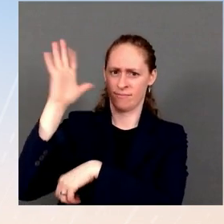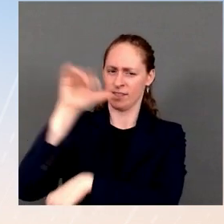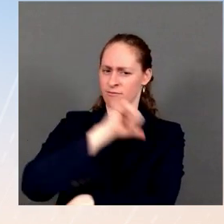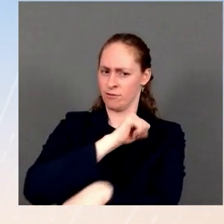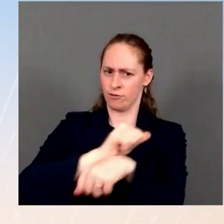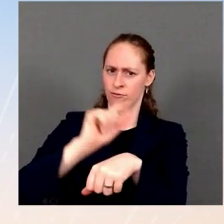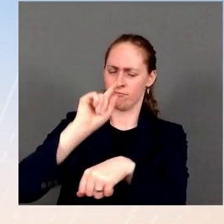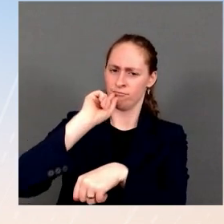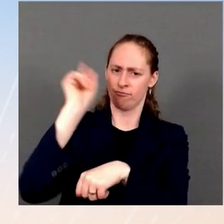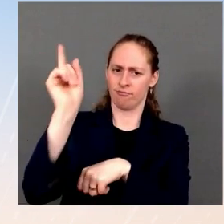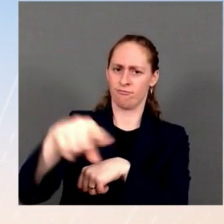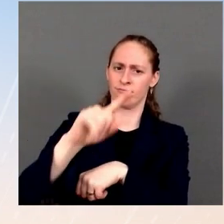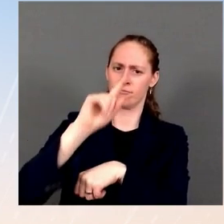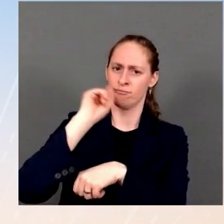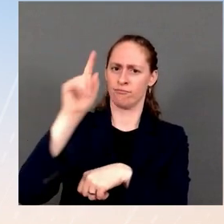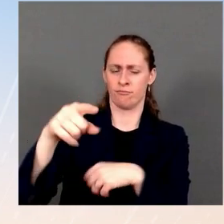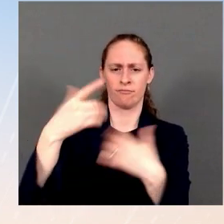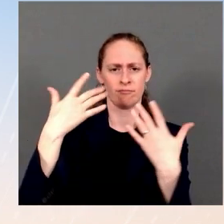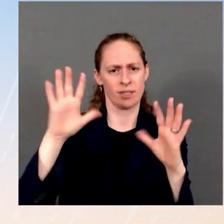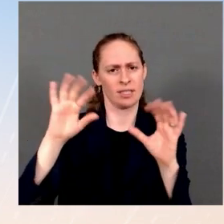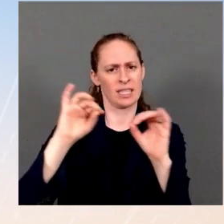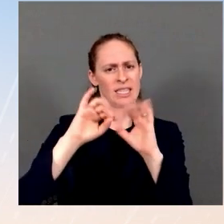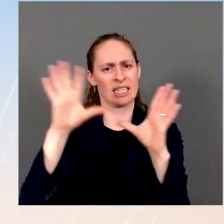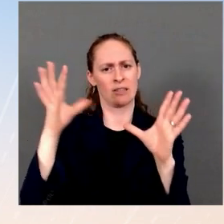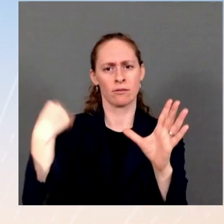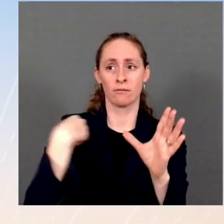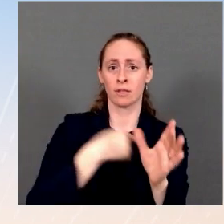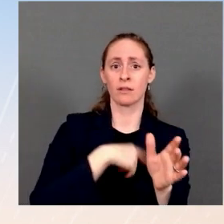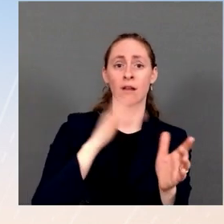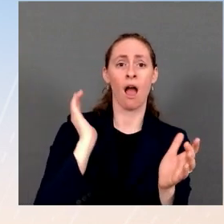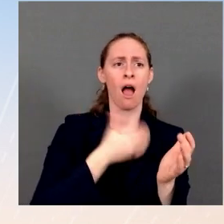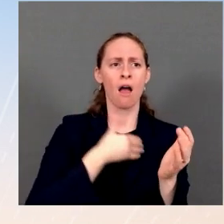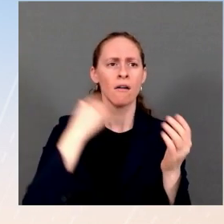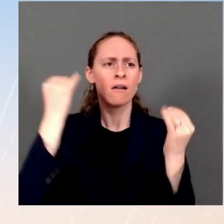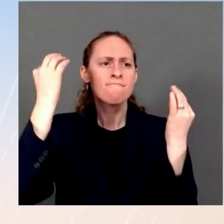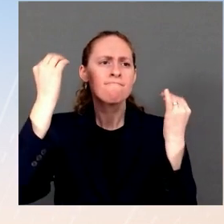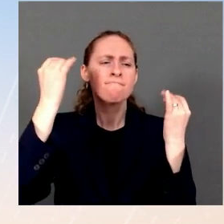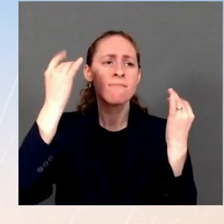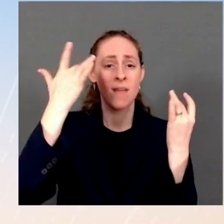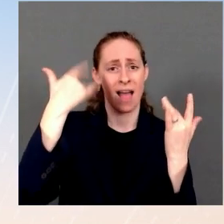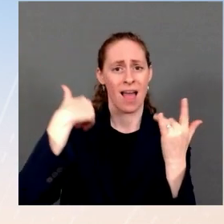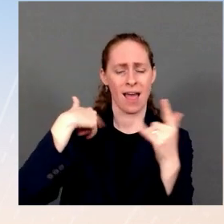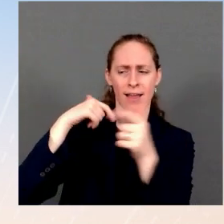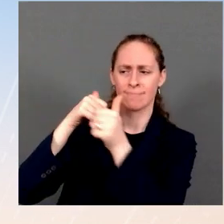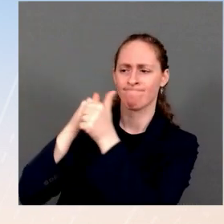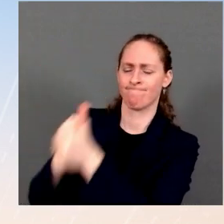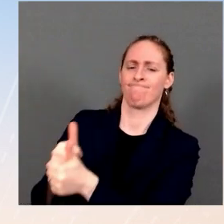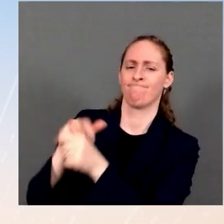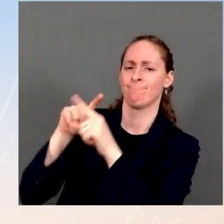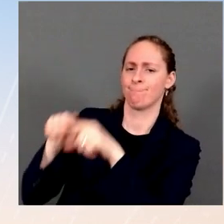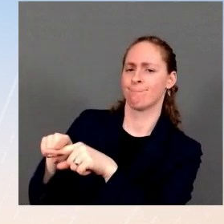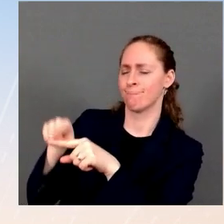And so, that is what's going to dictate the process. But the goals are very clear, and I think you heard them from Michael Regan,